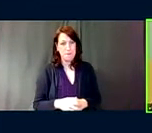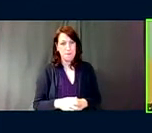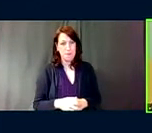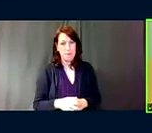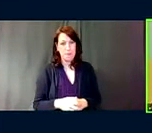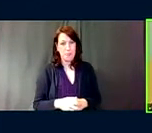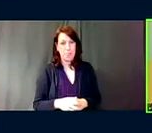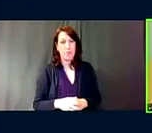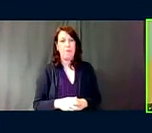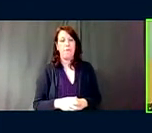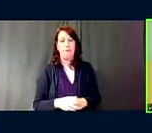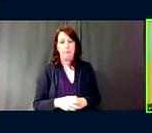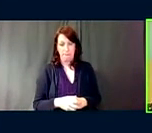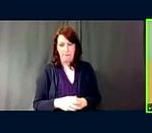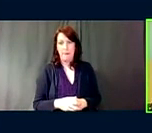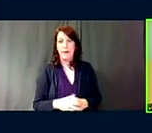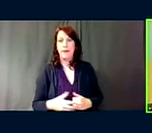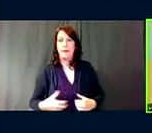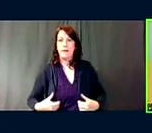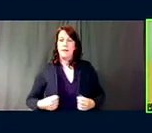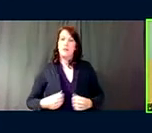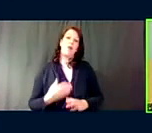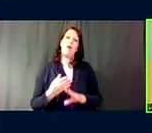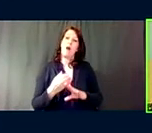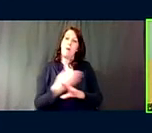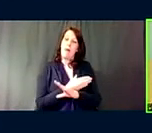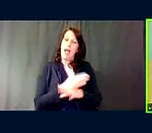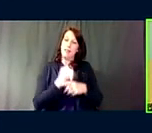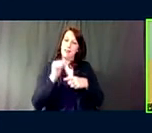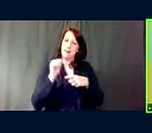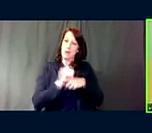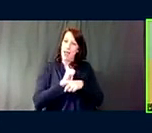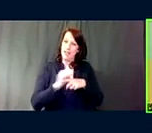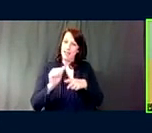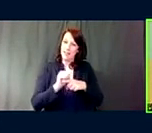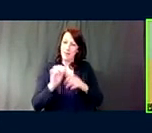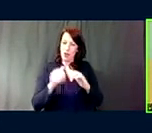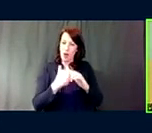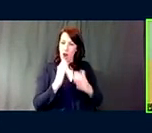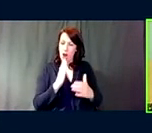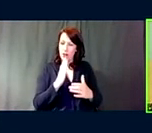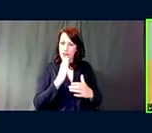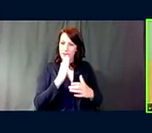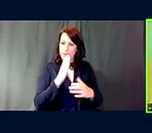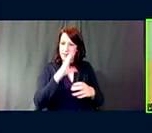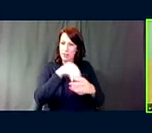SO NEXT SLIDE PLEASE. SO WE DREW ON OUR PAST PRACTICES